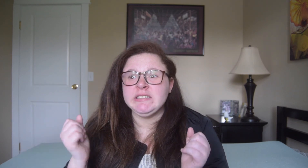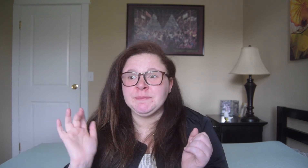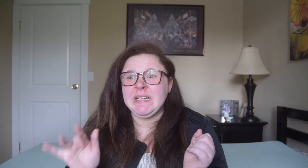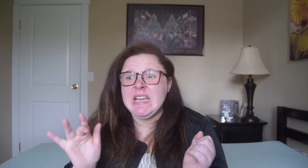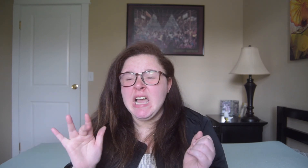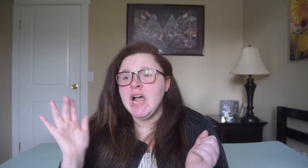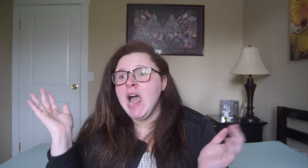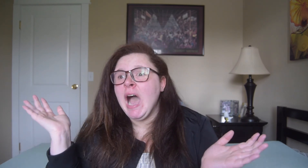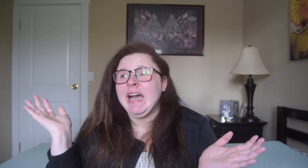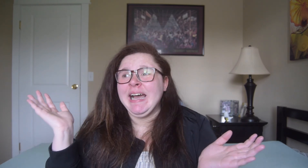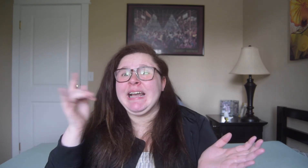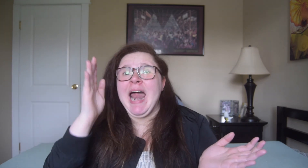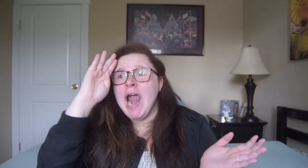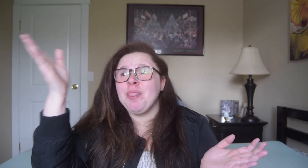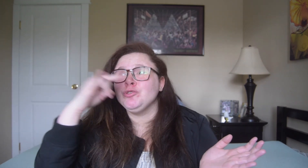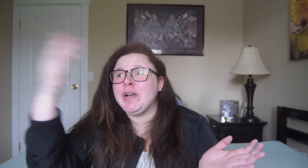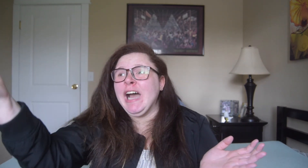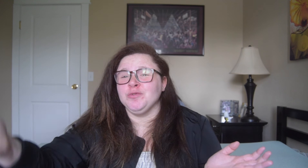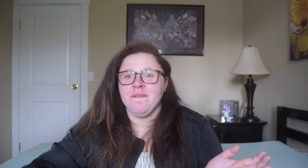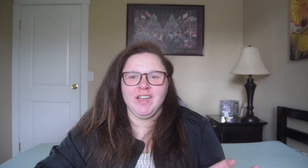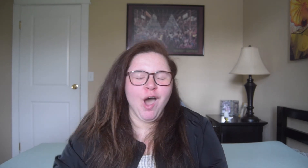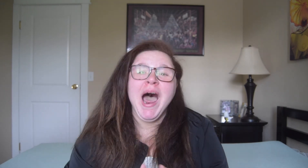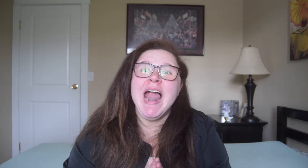And it's speeding. Like hello, there are kids over there!